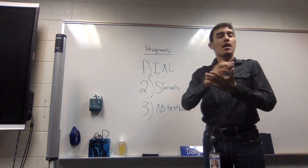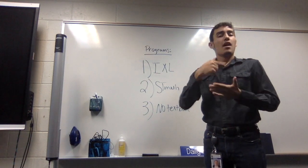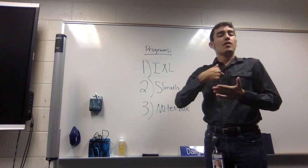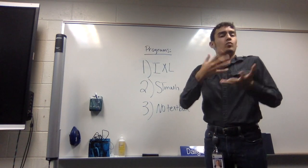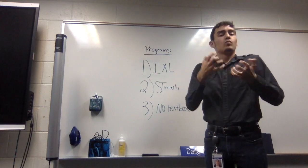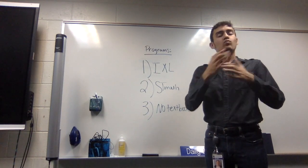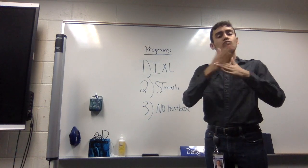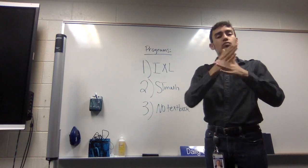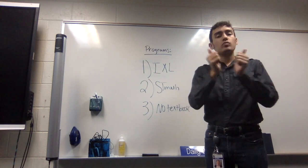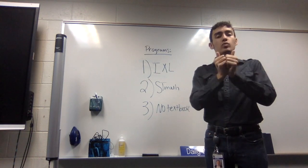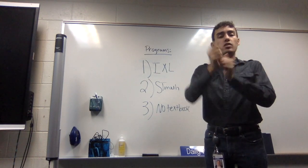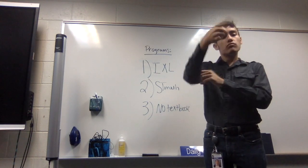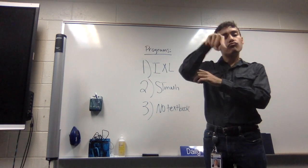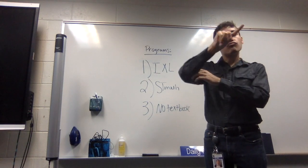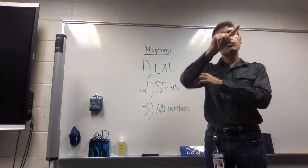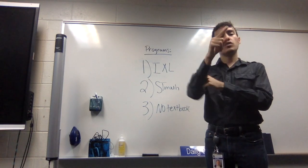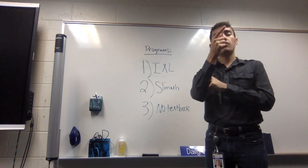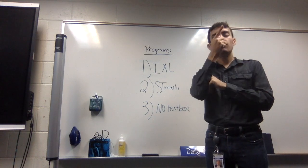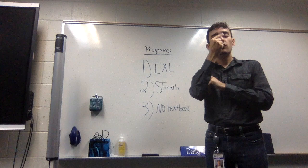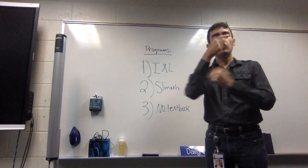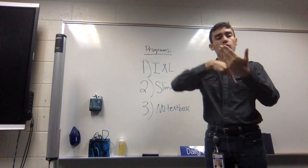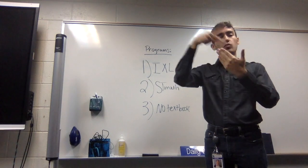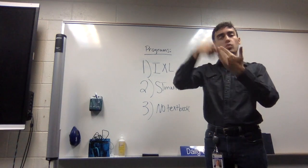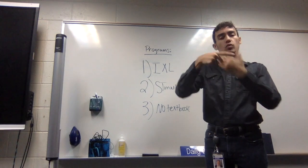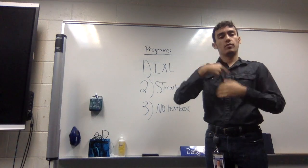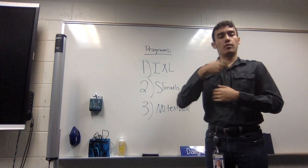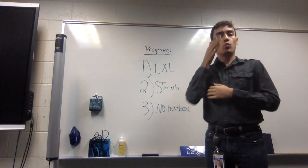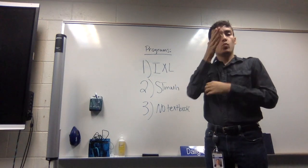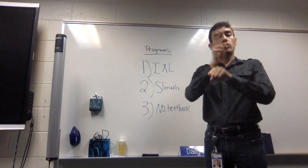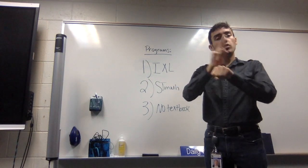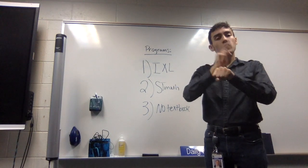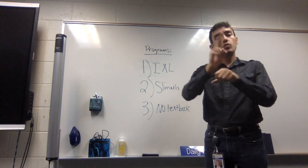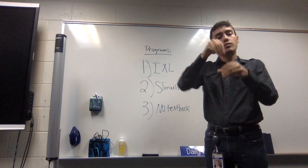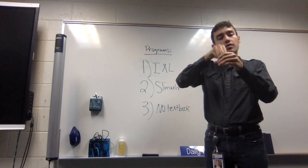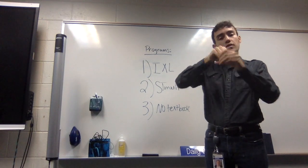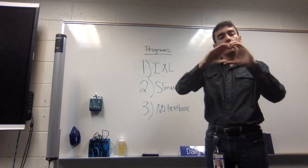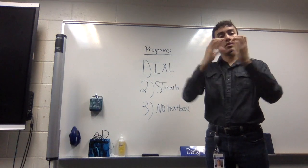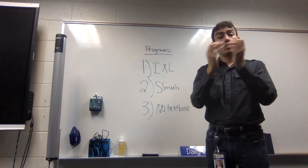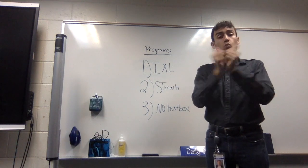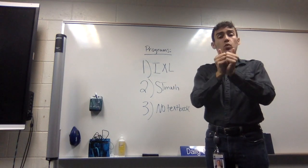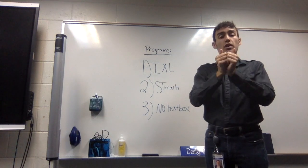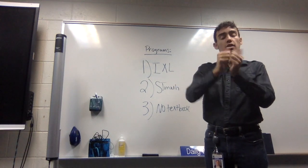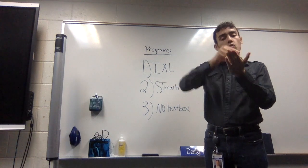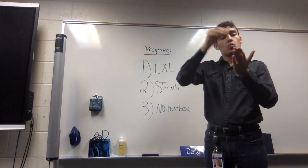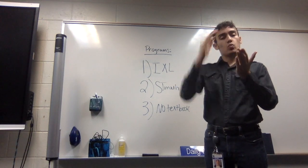school. I just want to share with you guys a few programs I will be using in class with